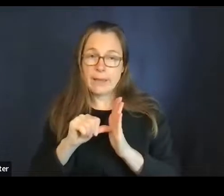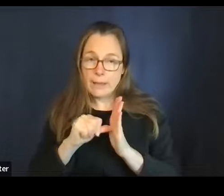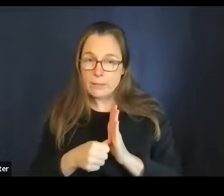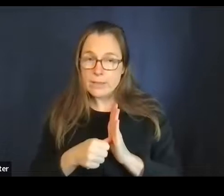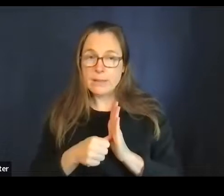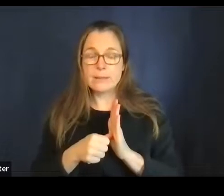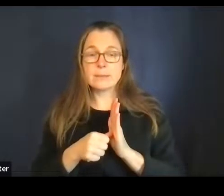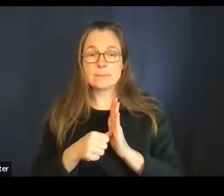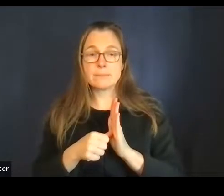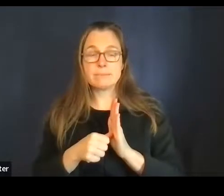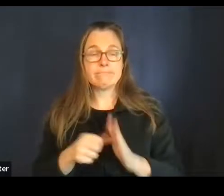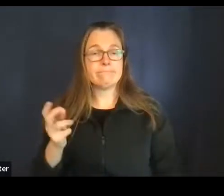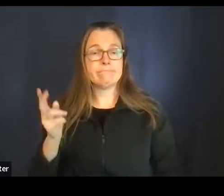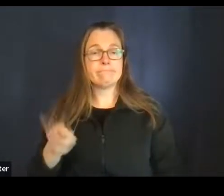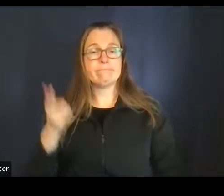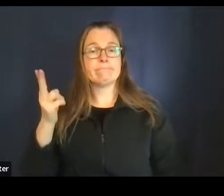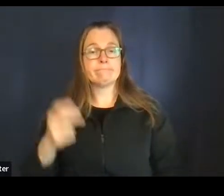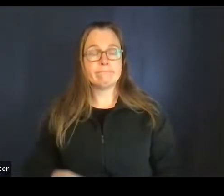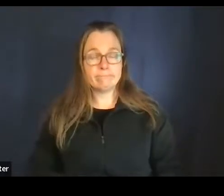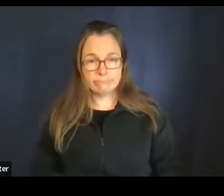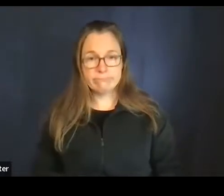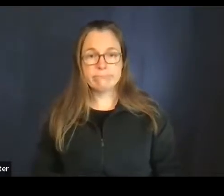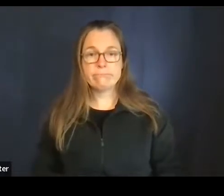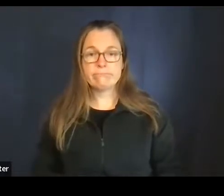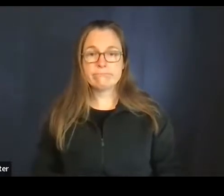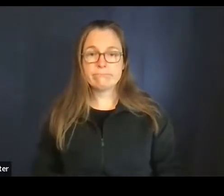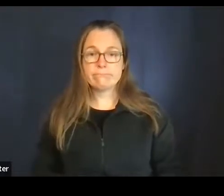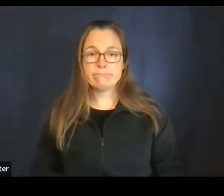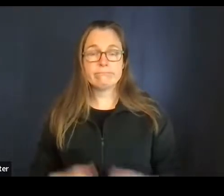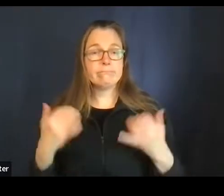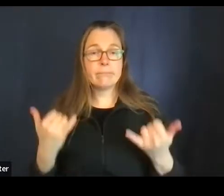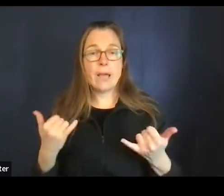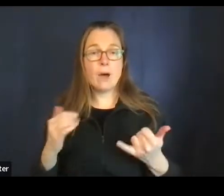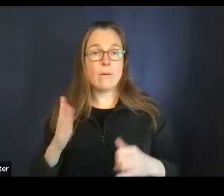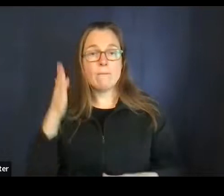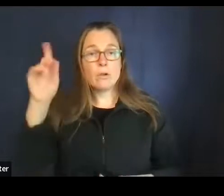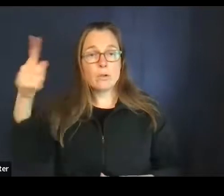This is a historic opportunity for Portlanders to shape the future government for generations to come.